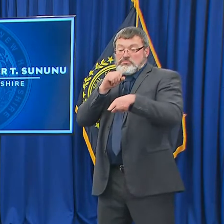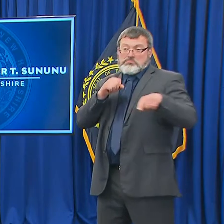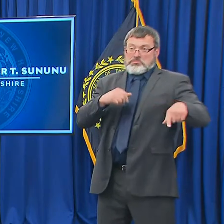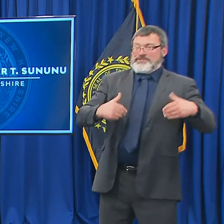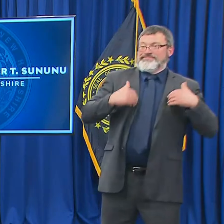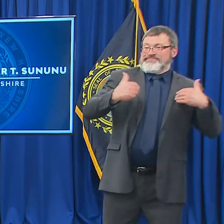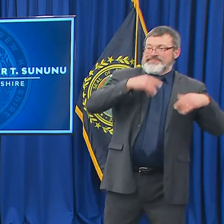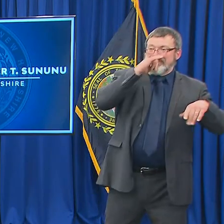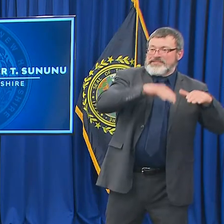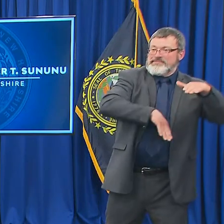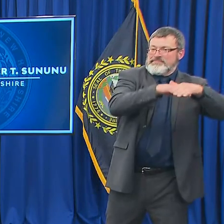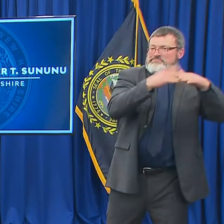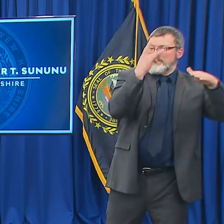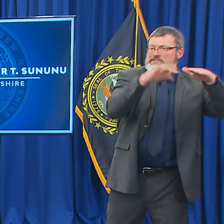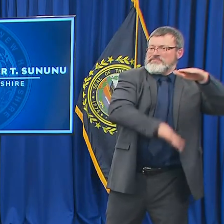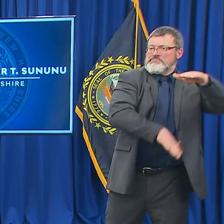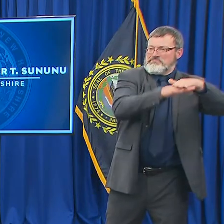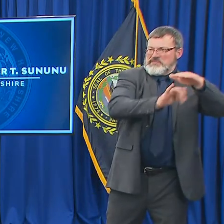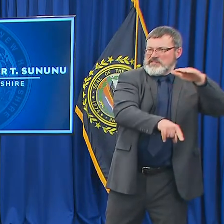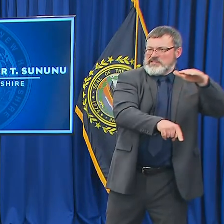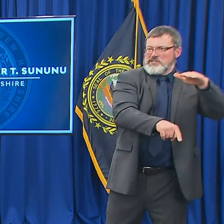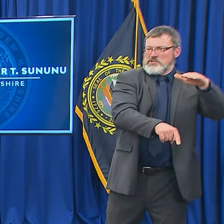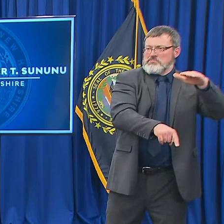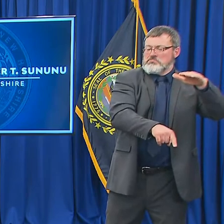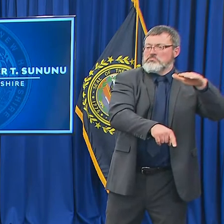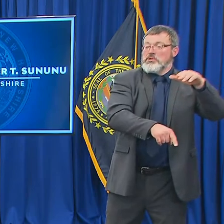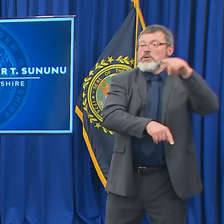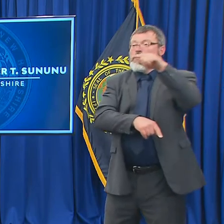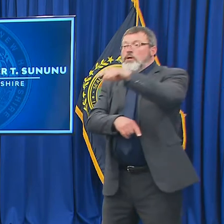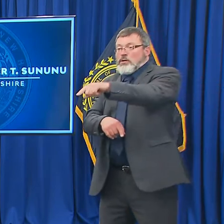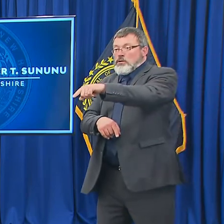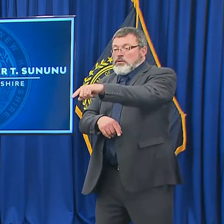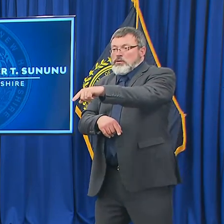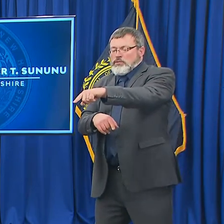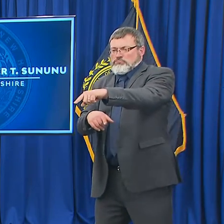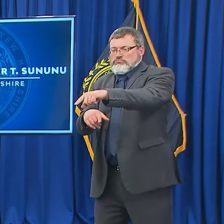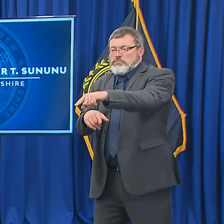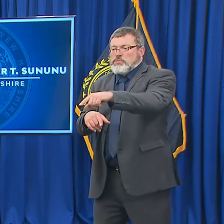and the ultimate impact that COVID 19 has on the residents of long term care facilities right. Hospitalizations and deaths.